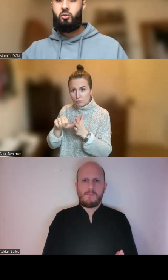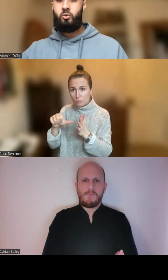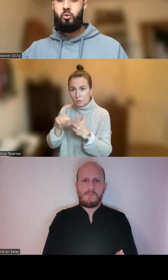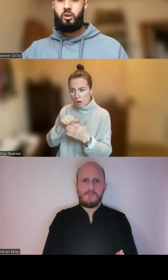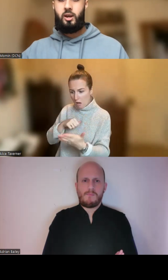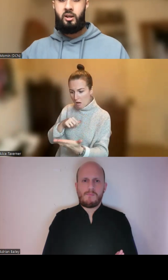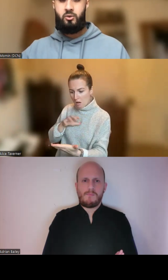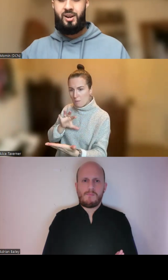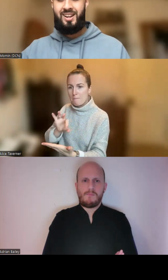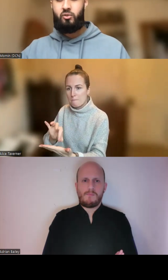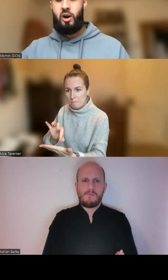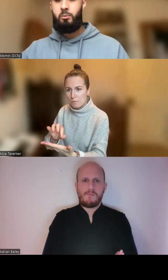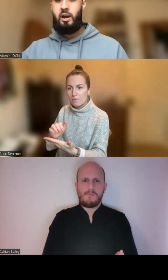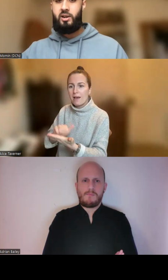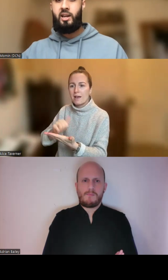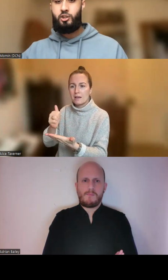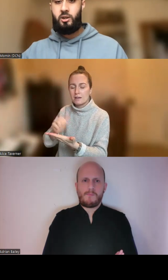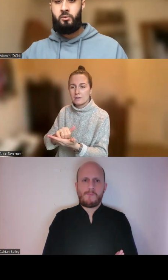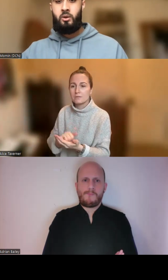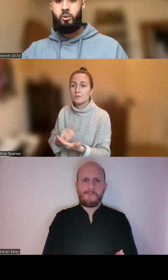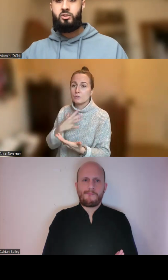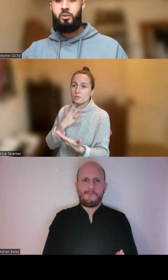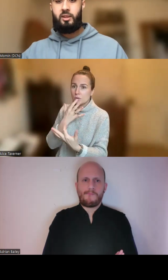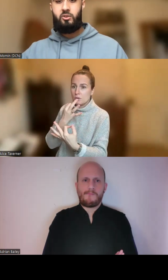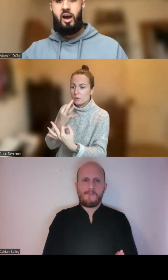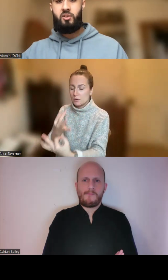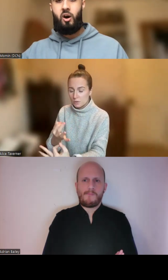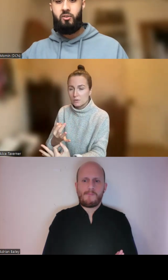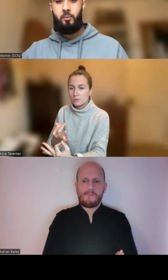You can really grab their attention with something that you have to offer.